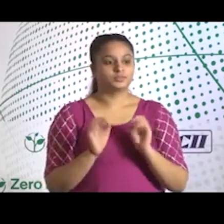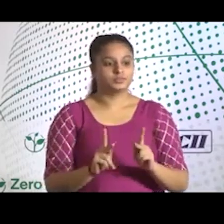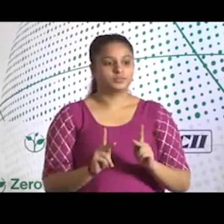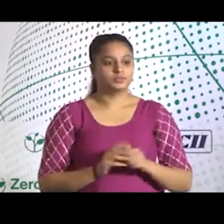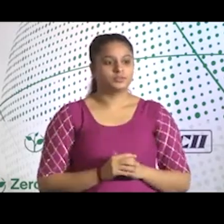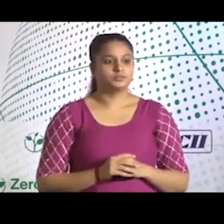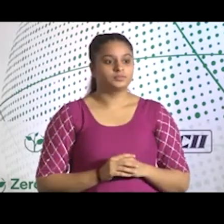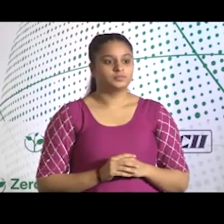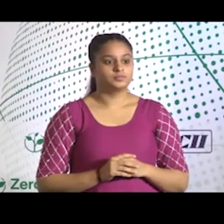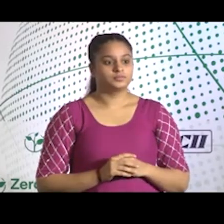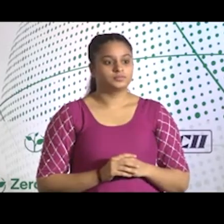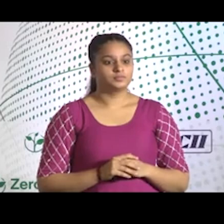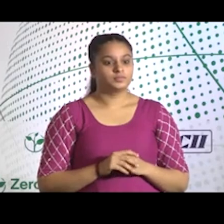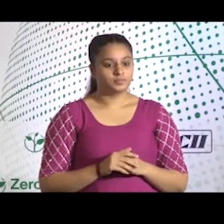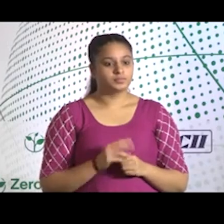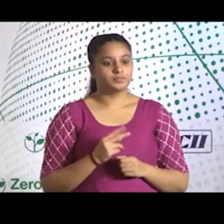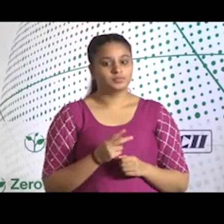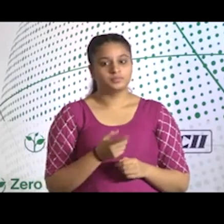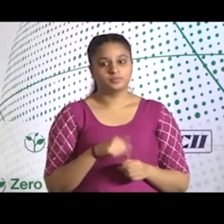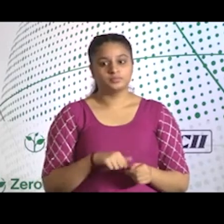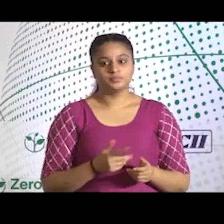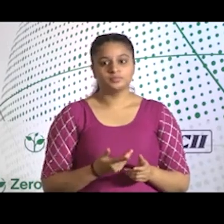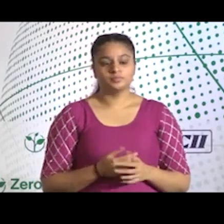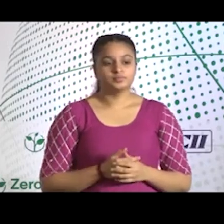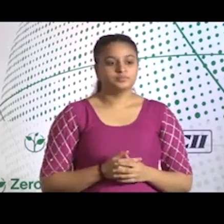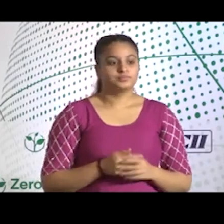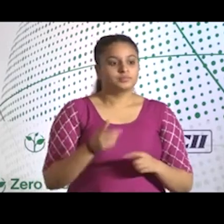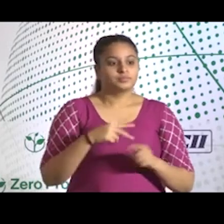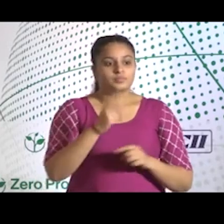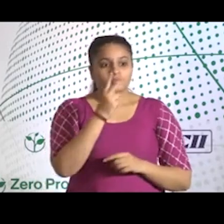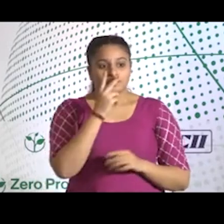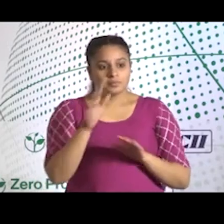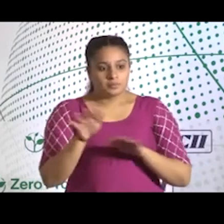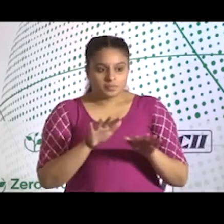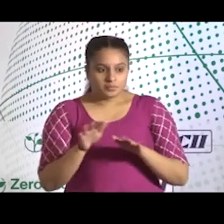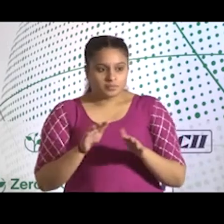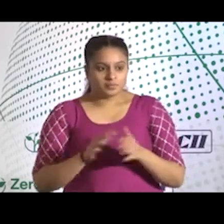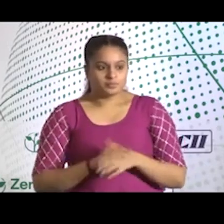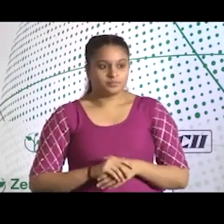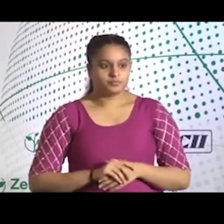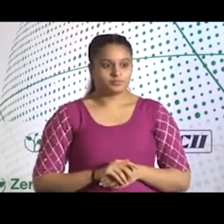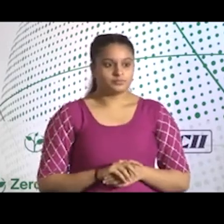So coming from a high tech industry of Applied Materials, our focus has been